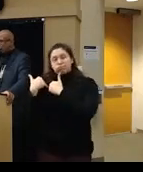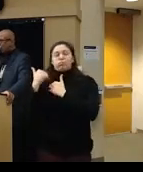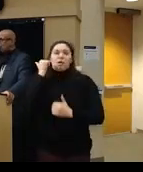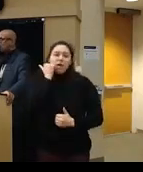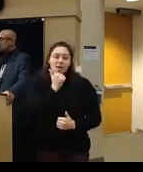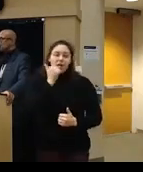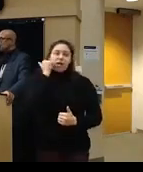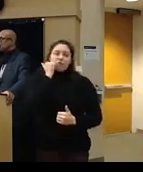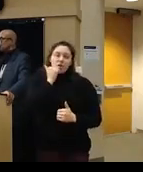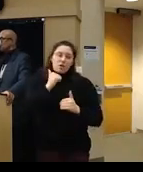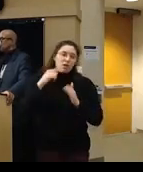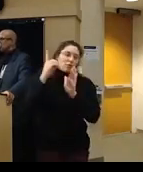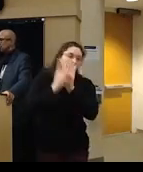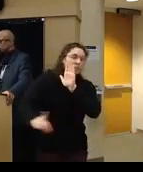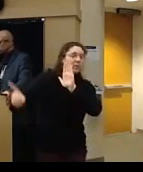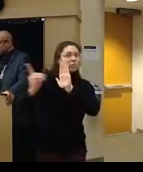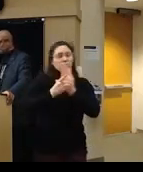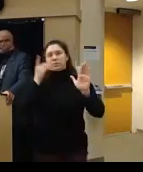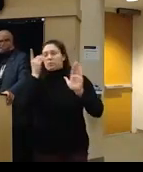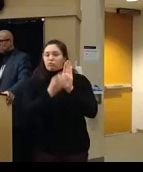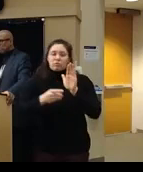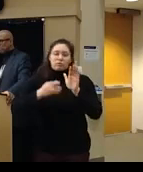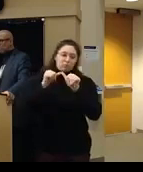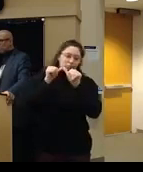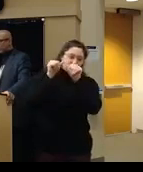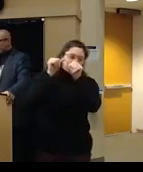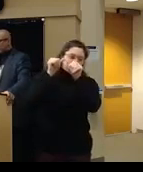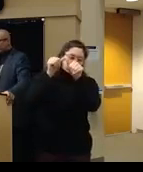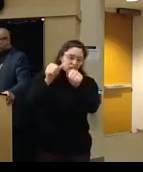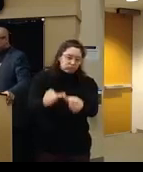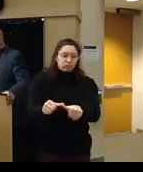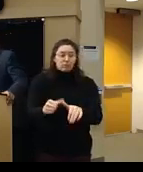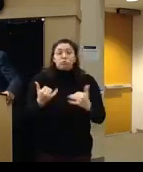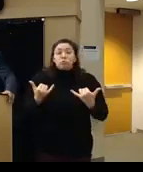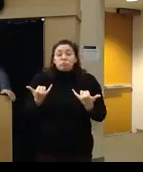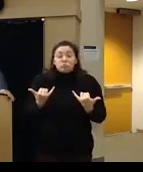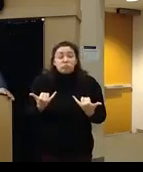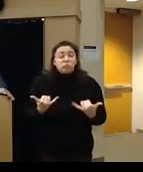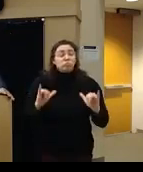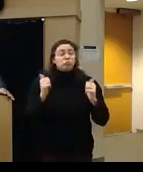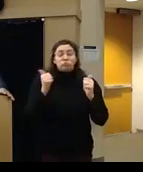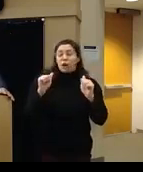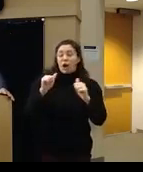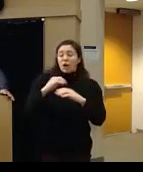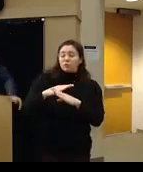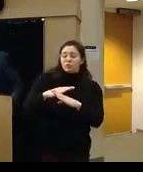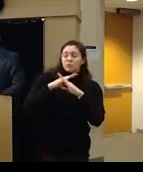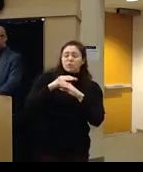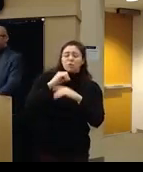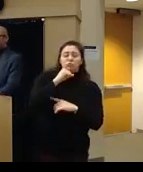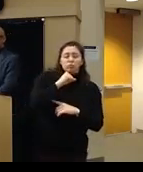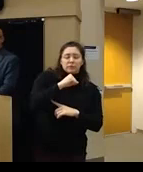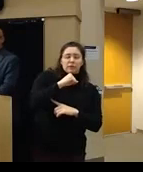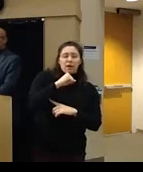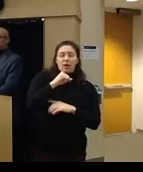of antiblackness across Generations try as we might to protect ourselves from messages that